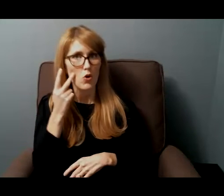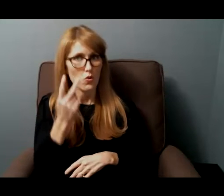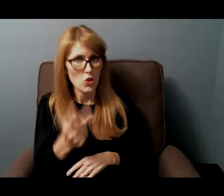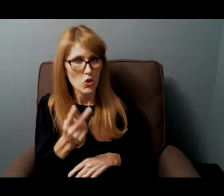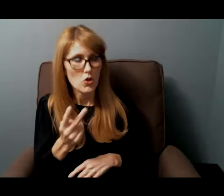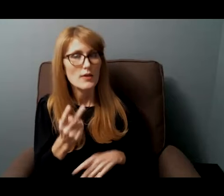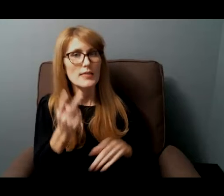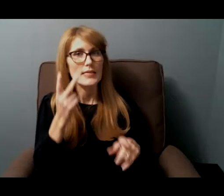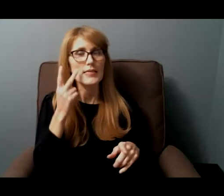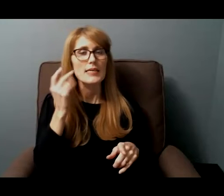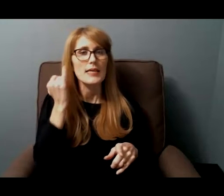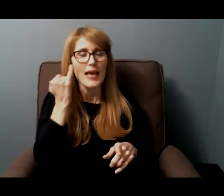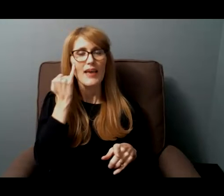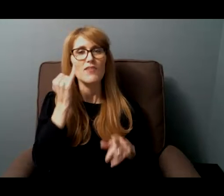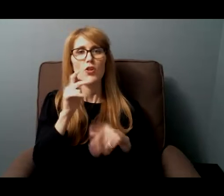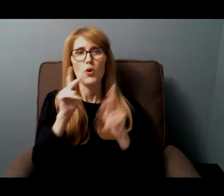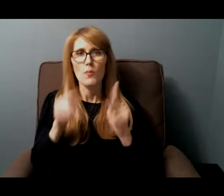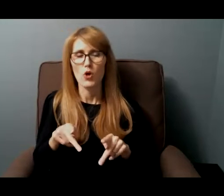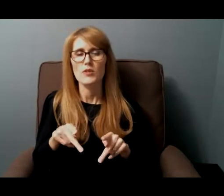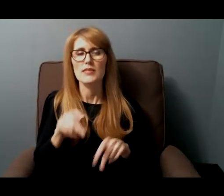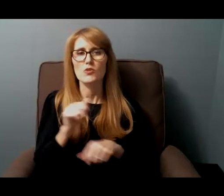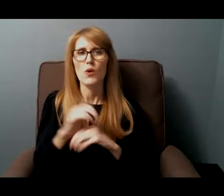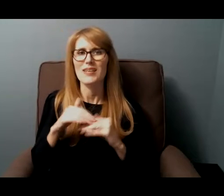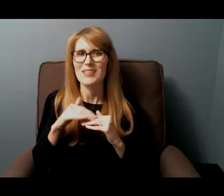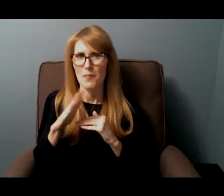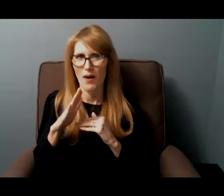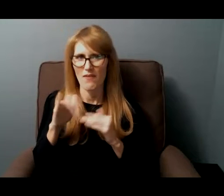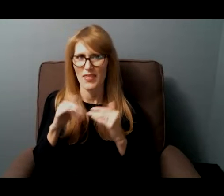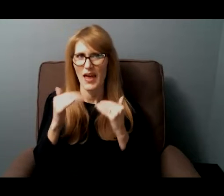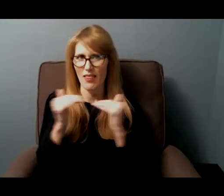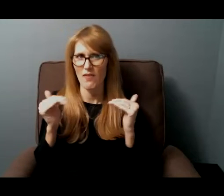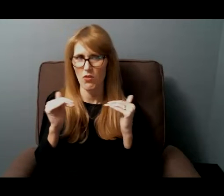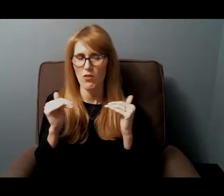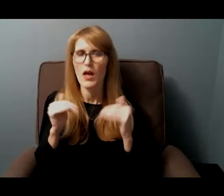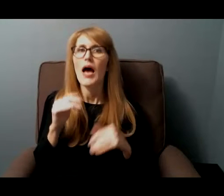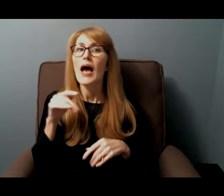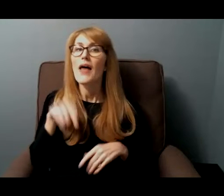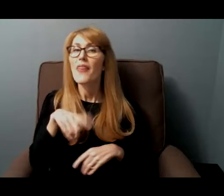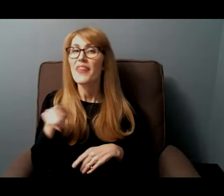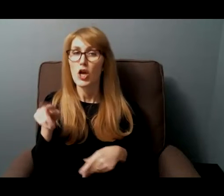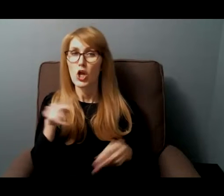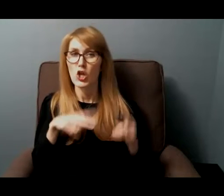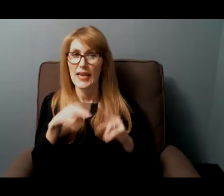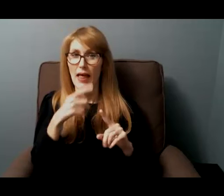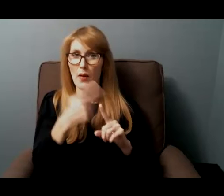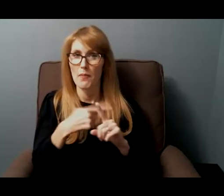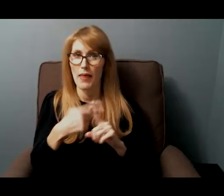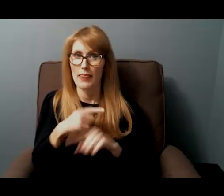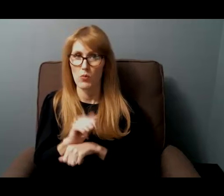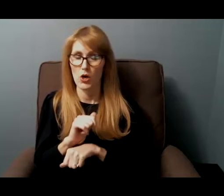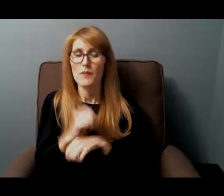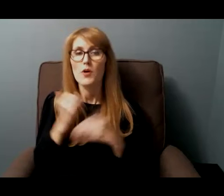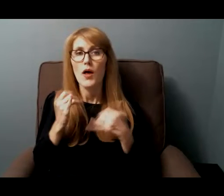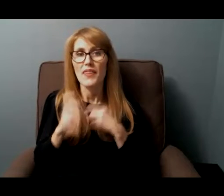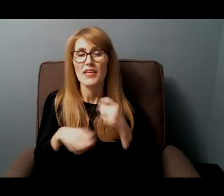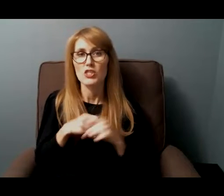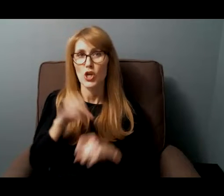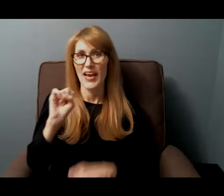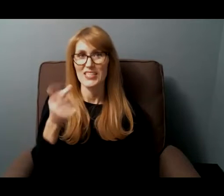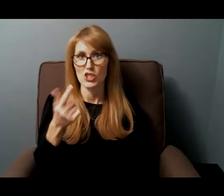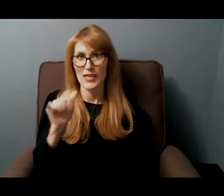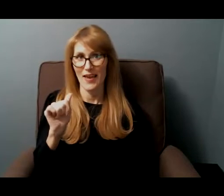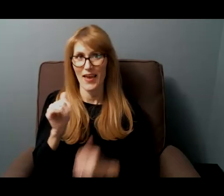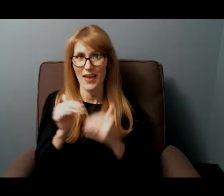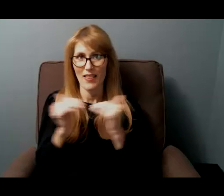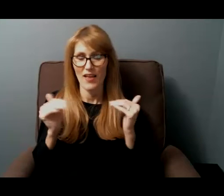Activity. And they are looking at the monthly work. So this year, the SGA level is $1470 a